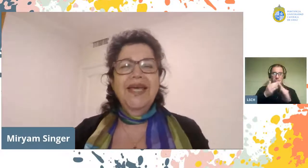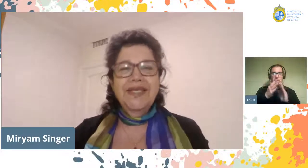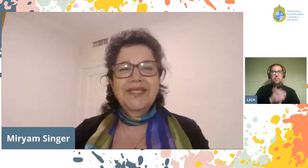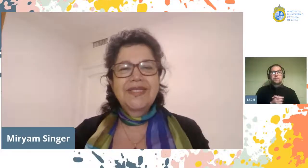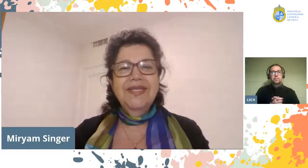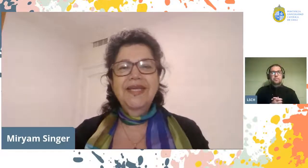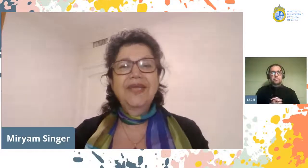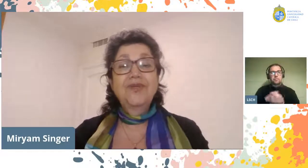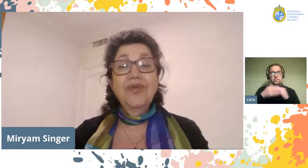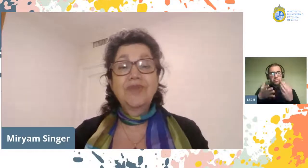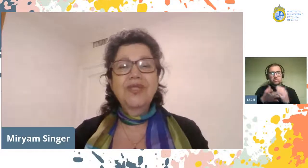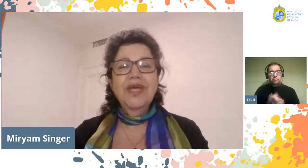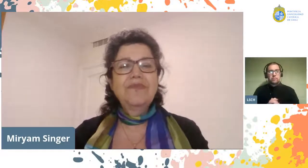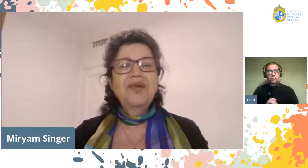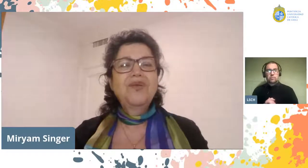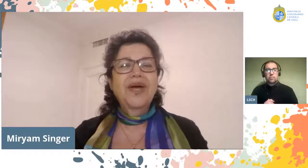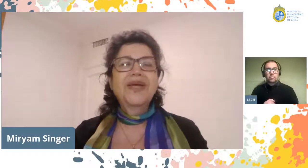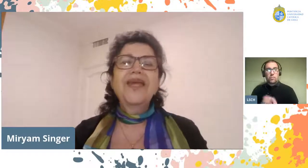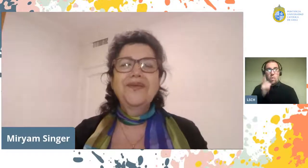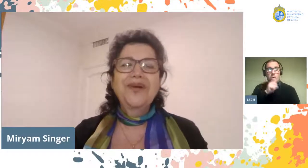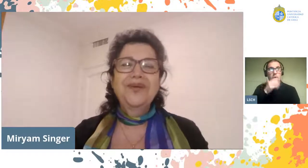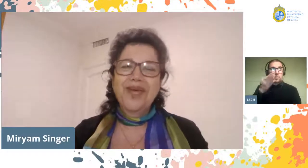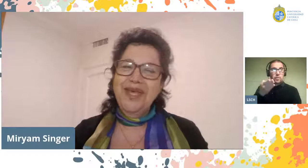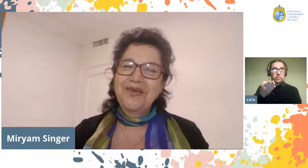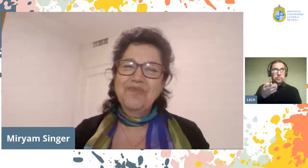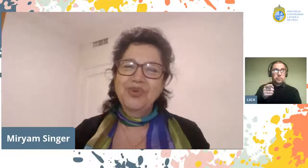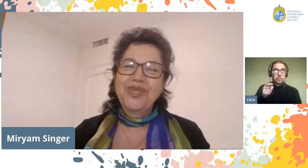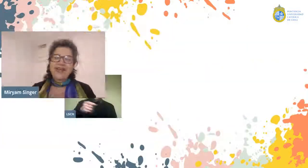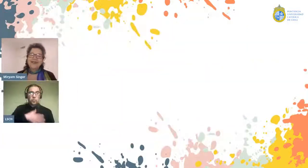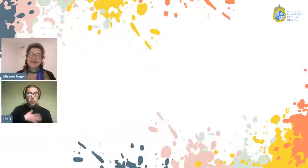That is ultimately what I want to point out.